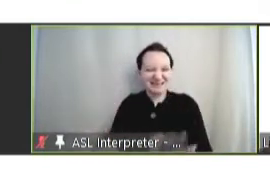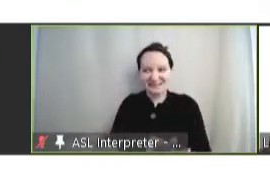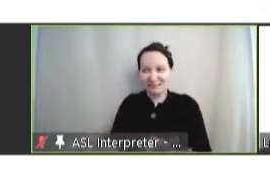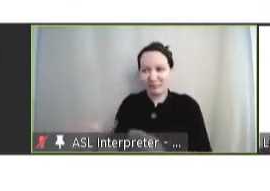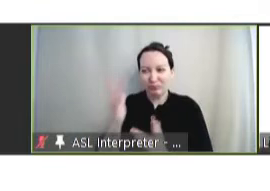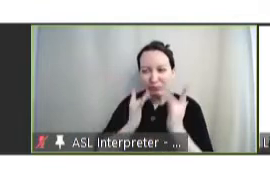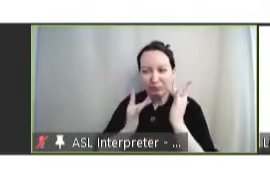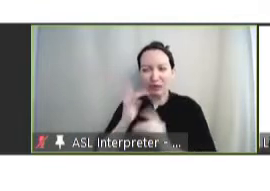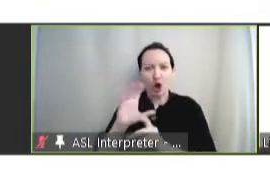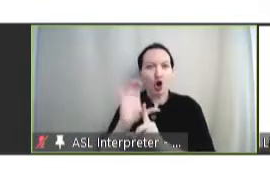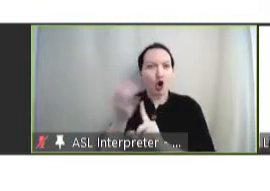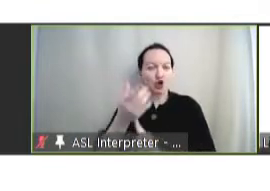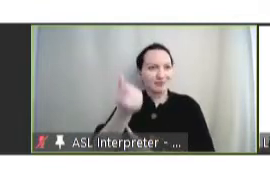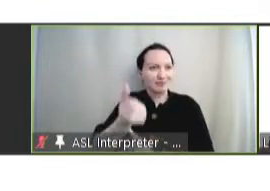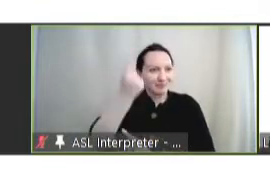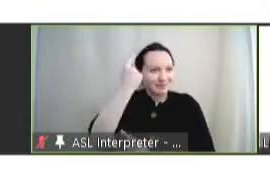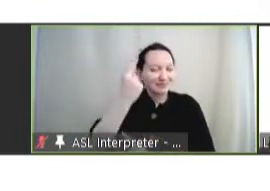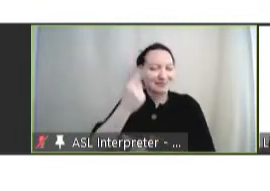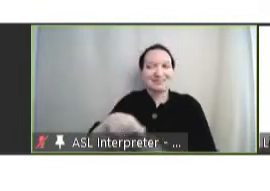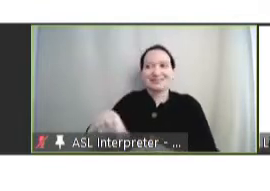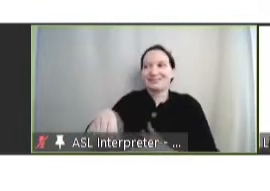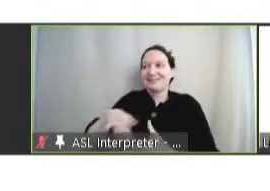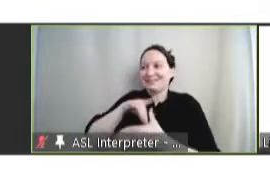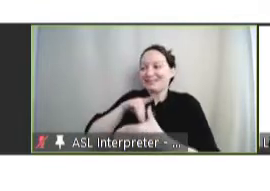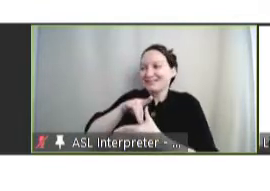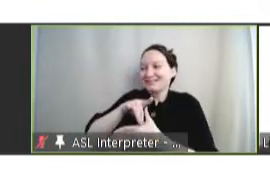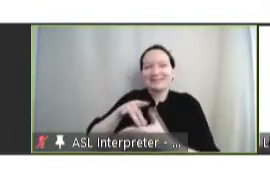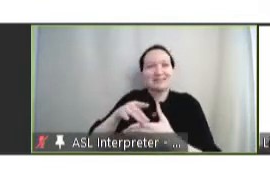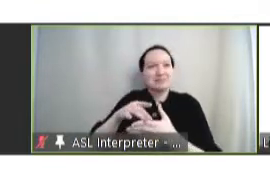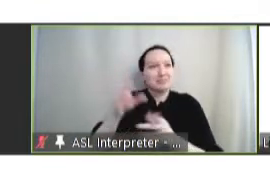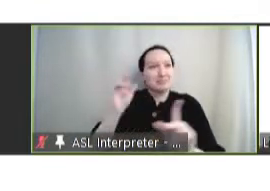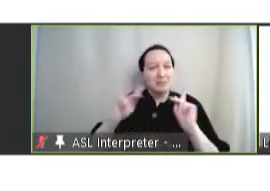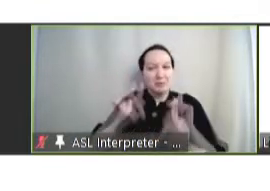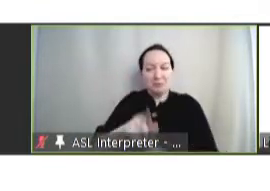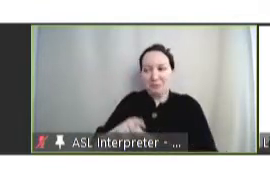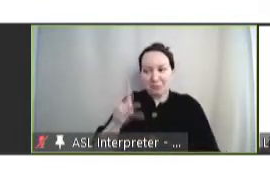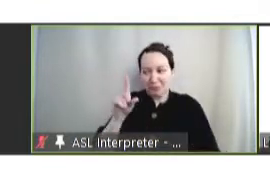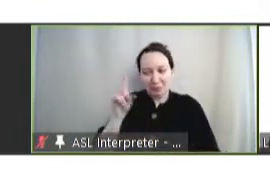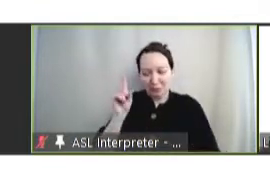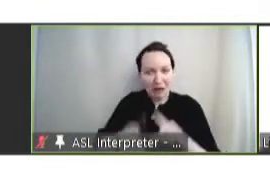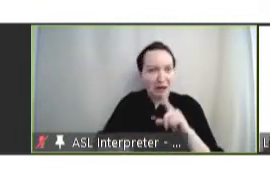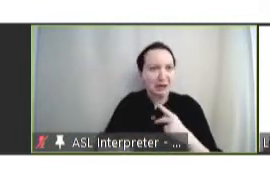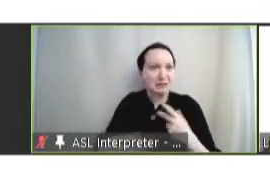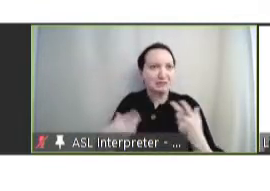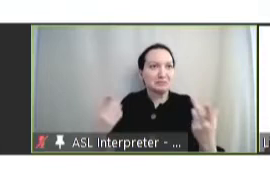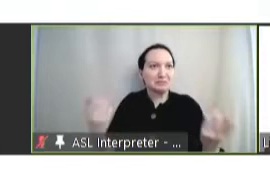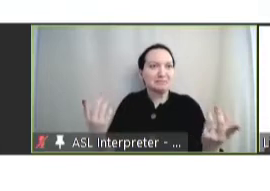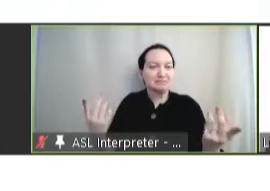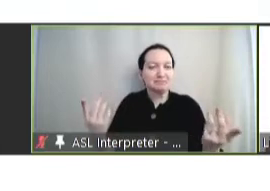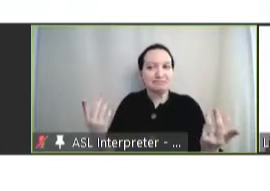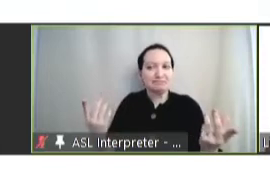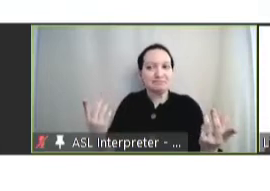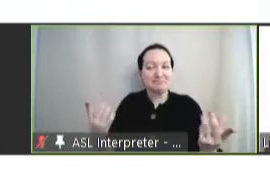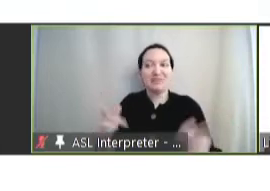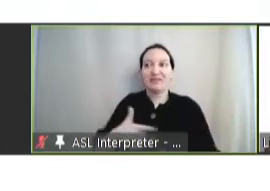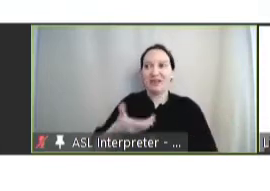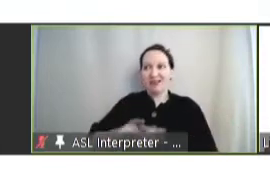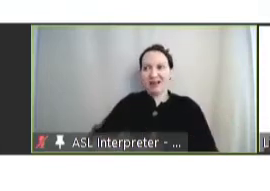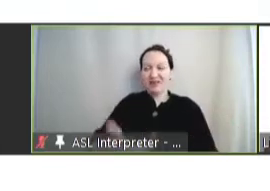cultural competence, and the folks there aren't able to feel welcomed and be able to obtain the